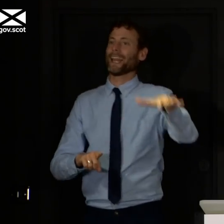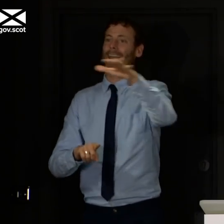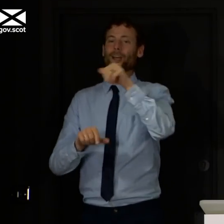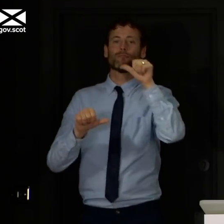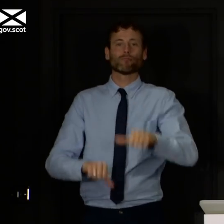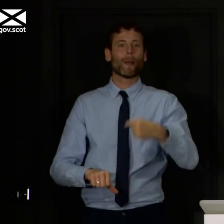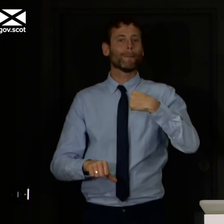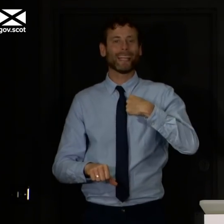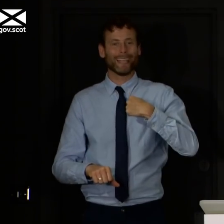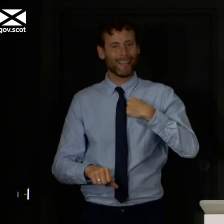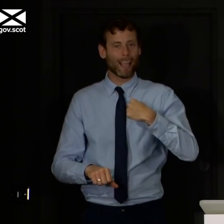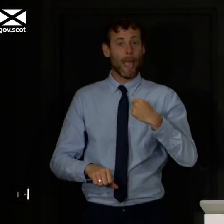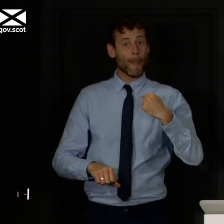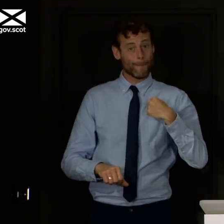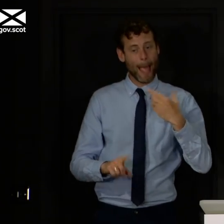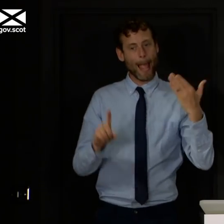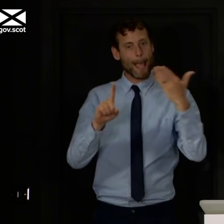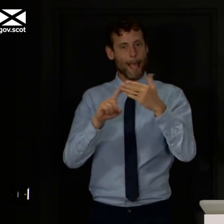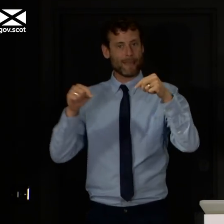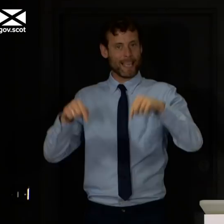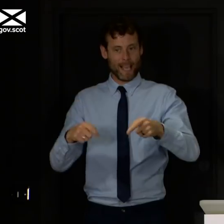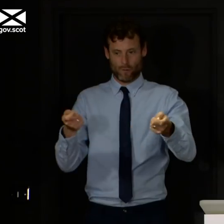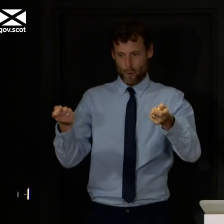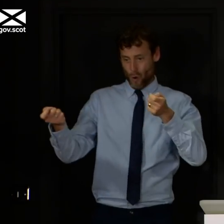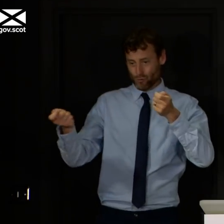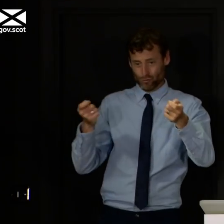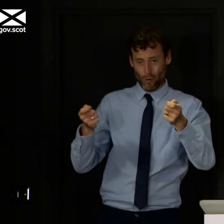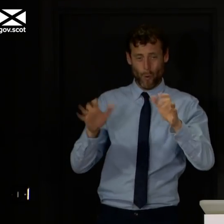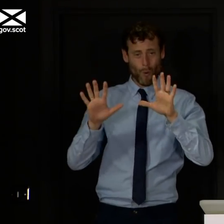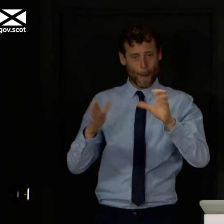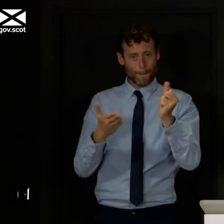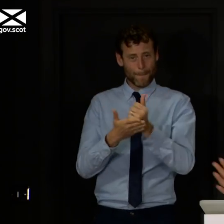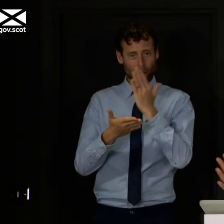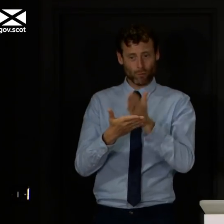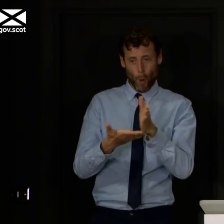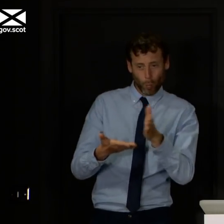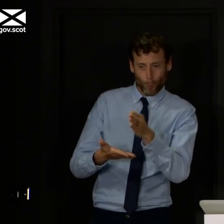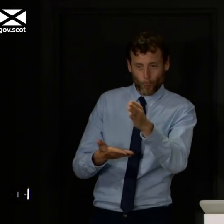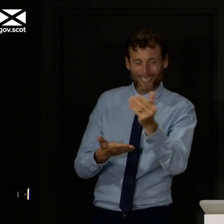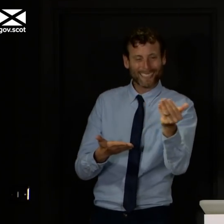now is to the best of my ability to steer this country through the biggest crisis any